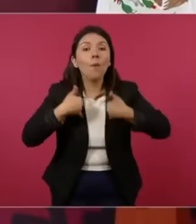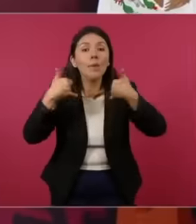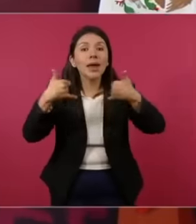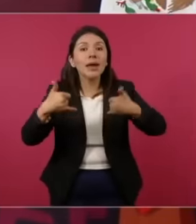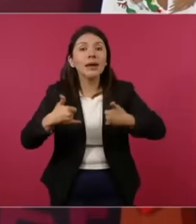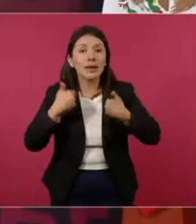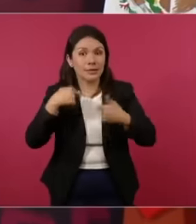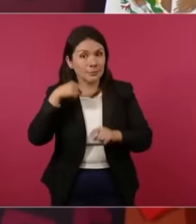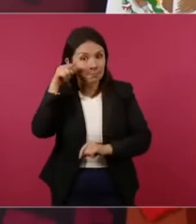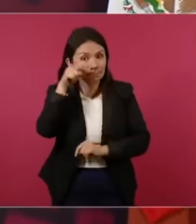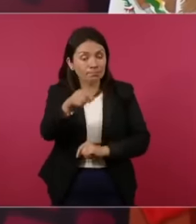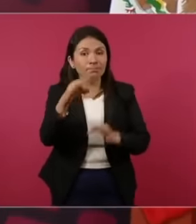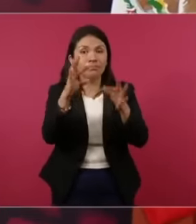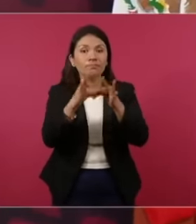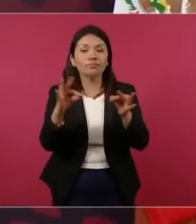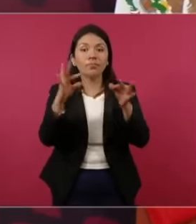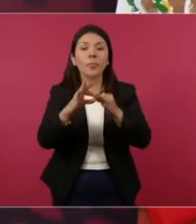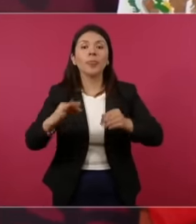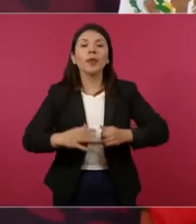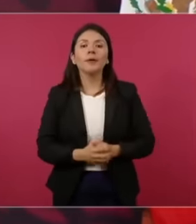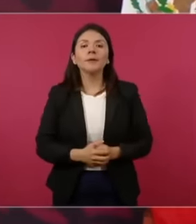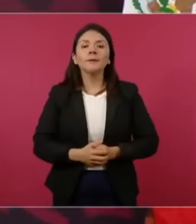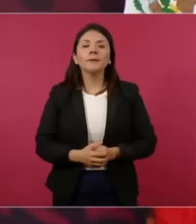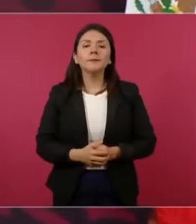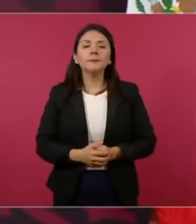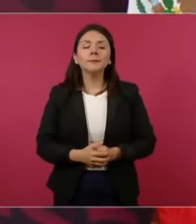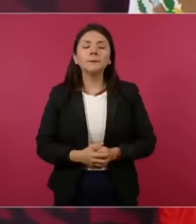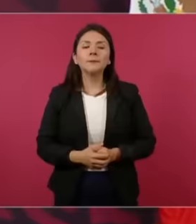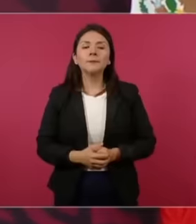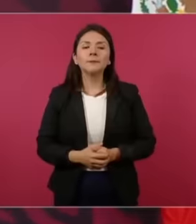eh